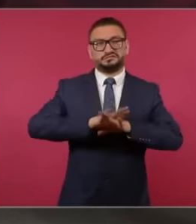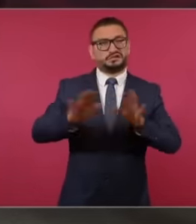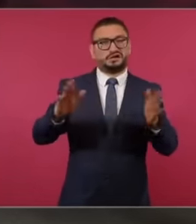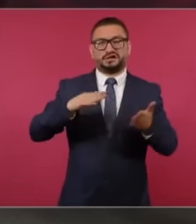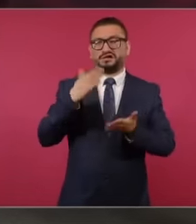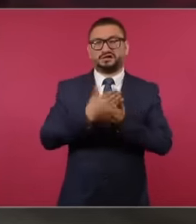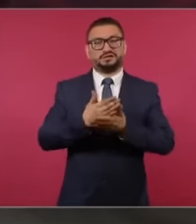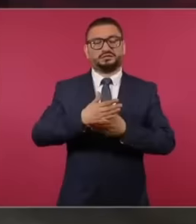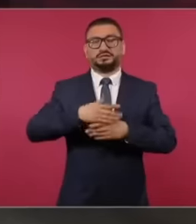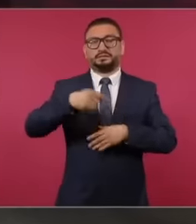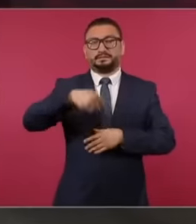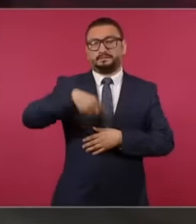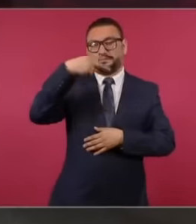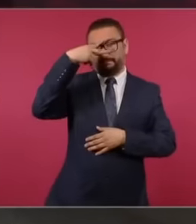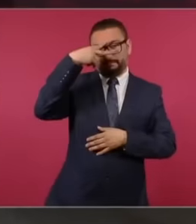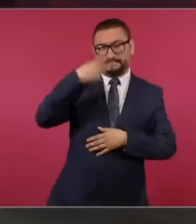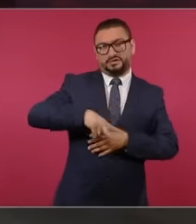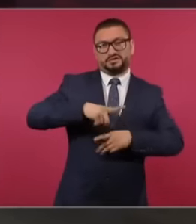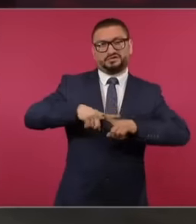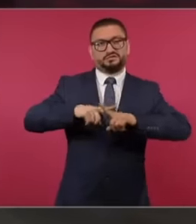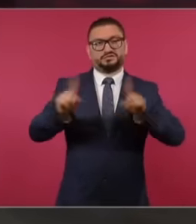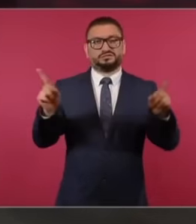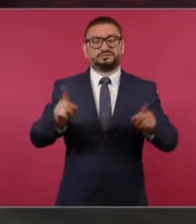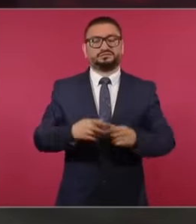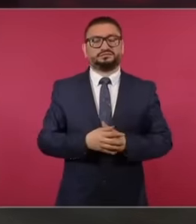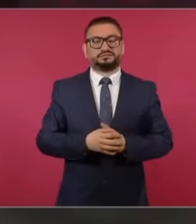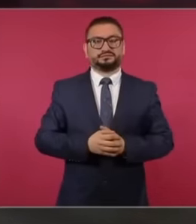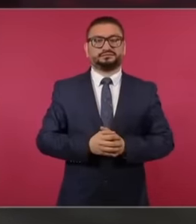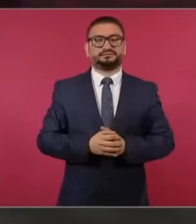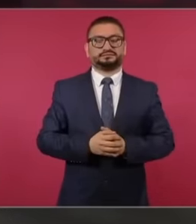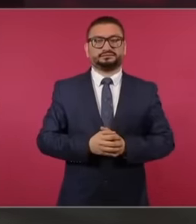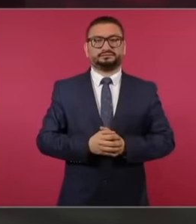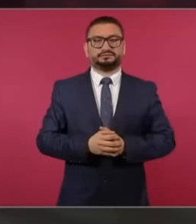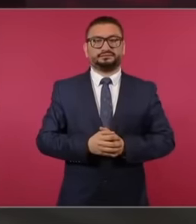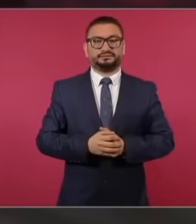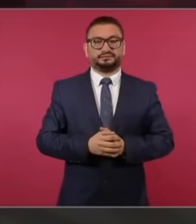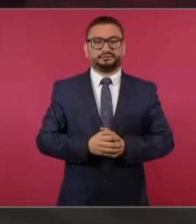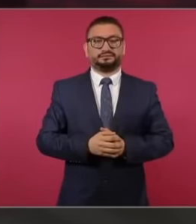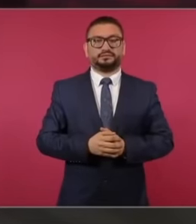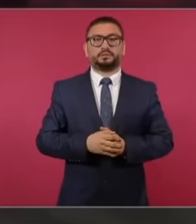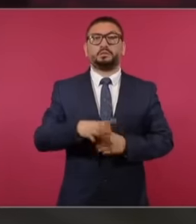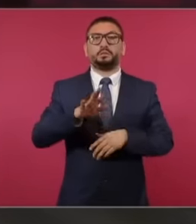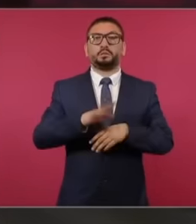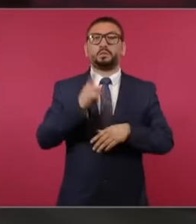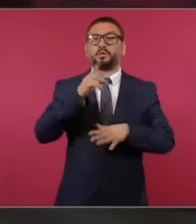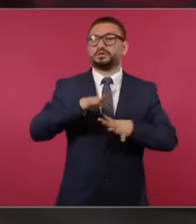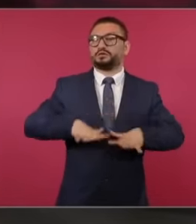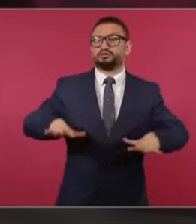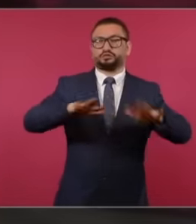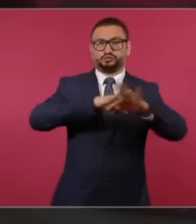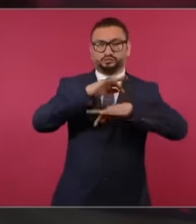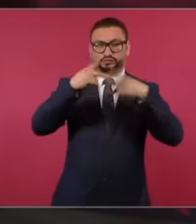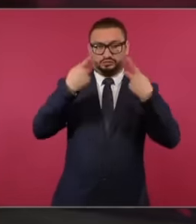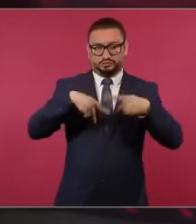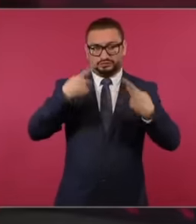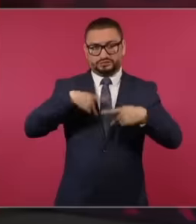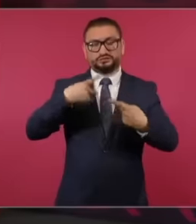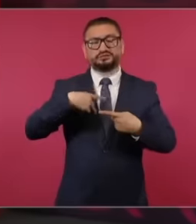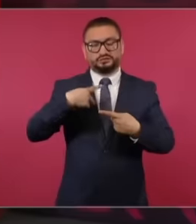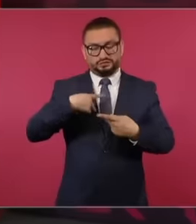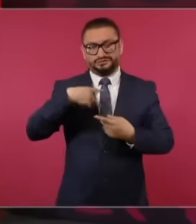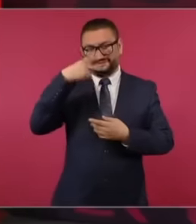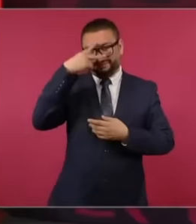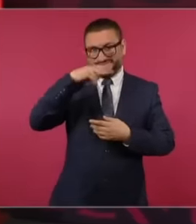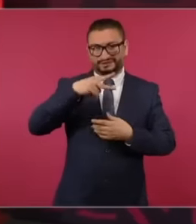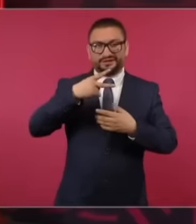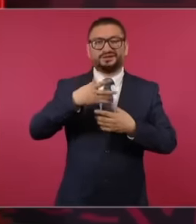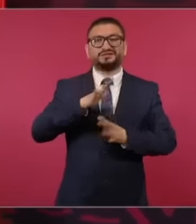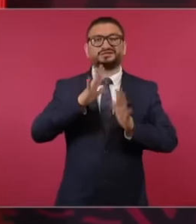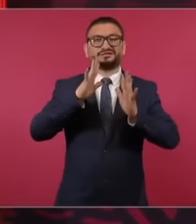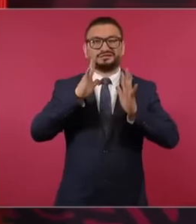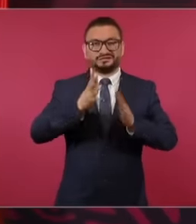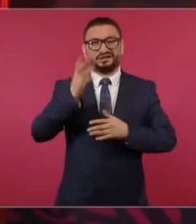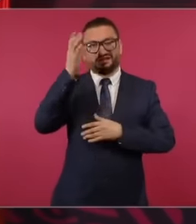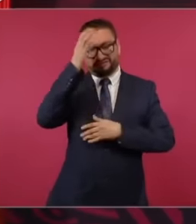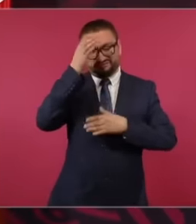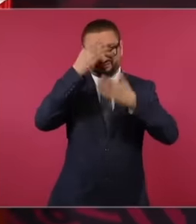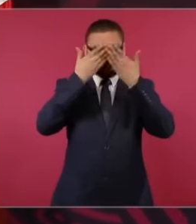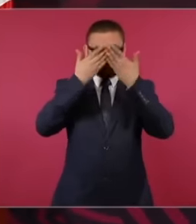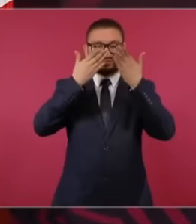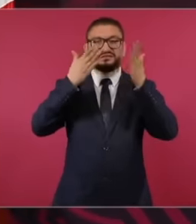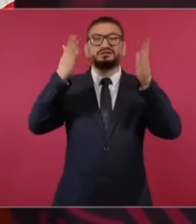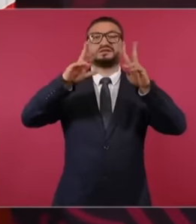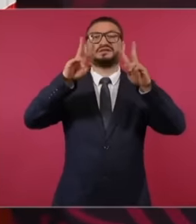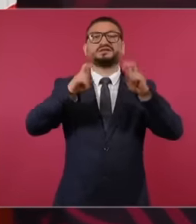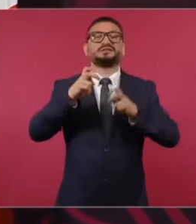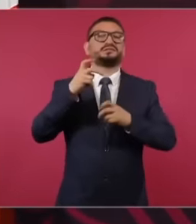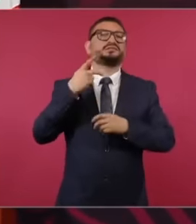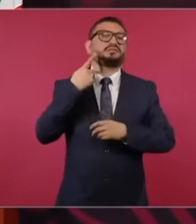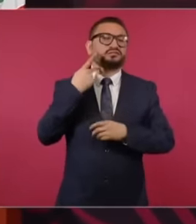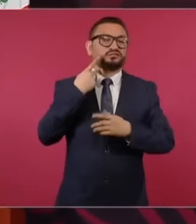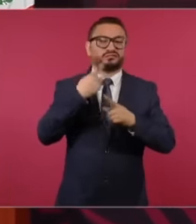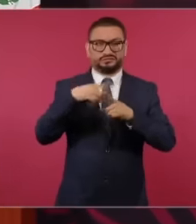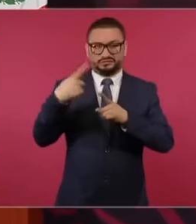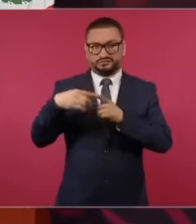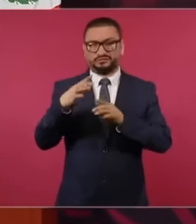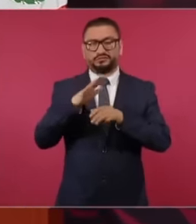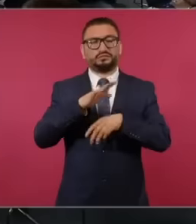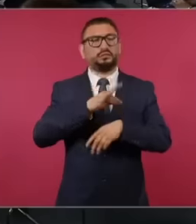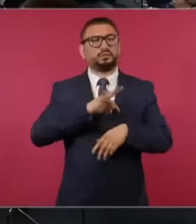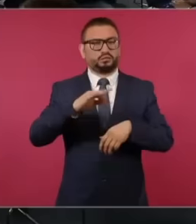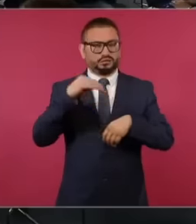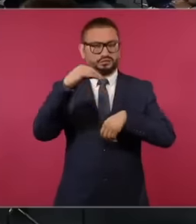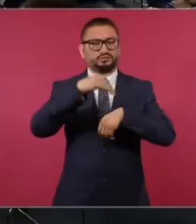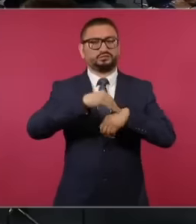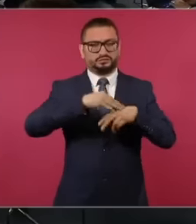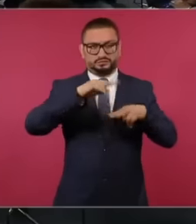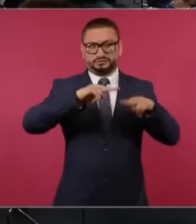Mexico, a very conscious, very politicized town. Why don't you post the results because sometimes